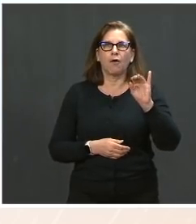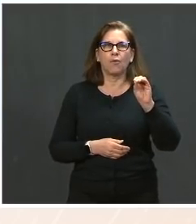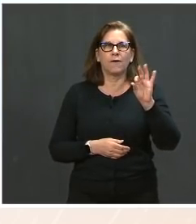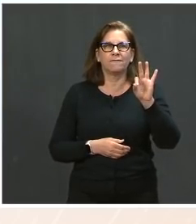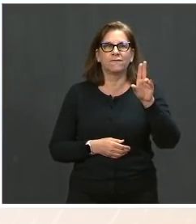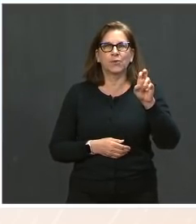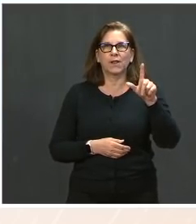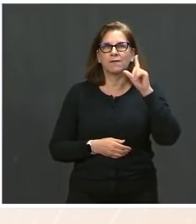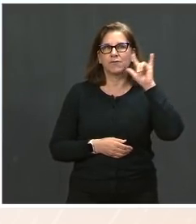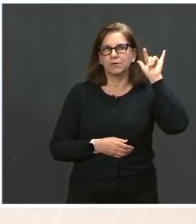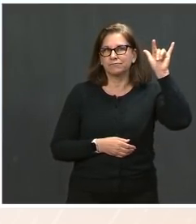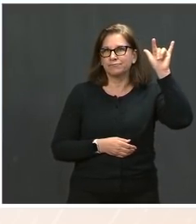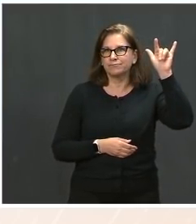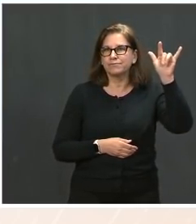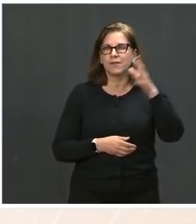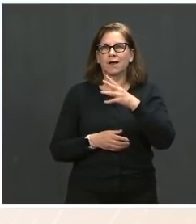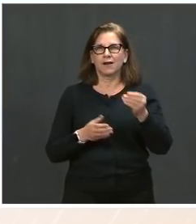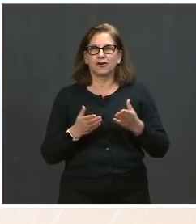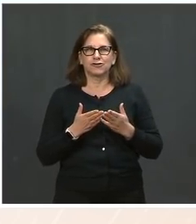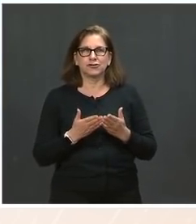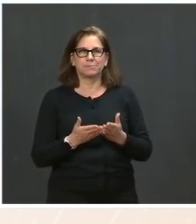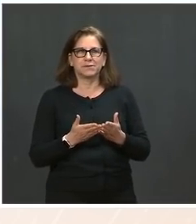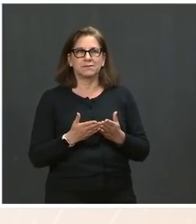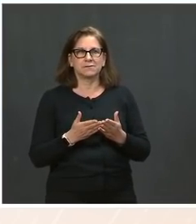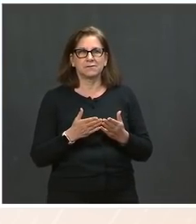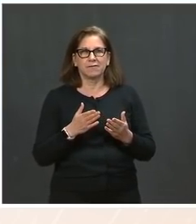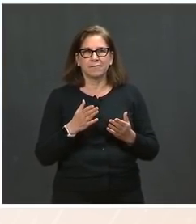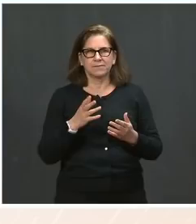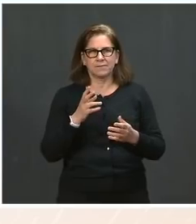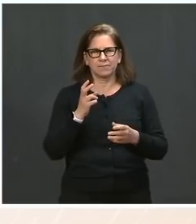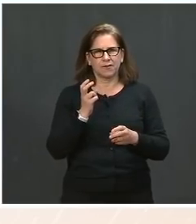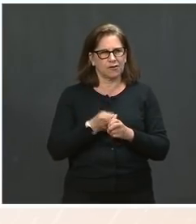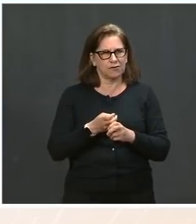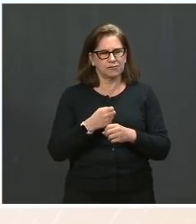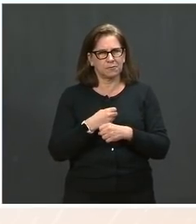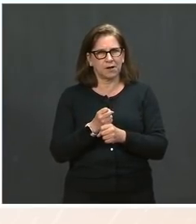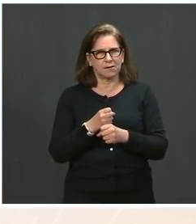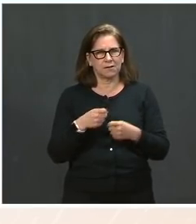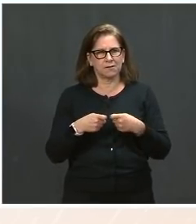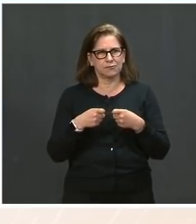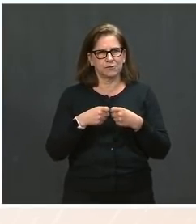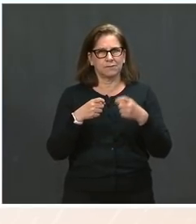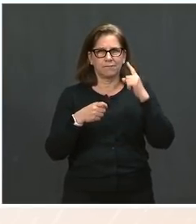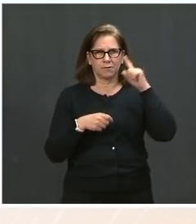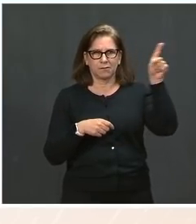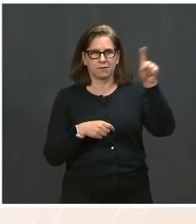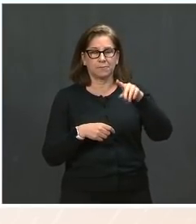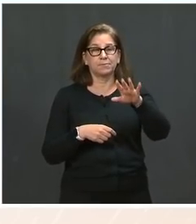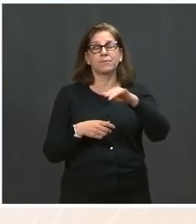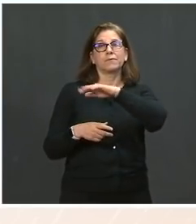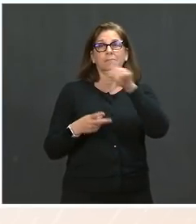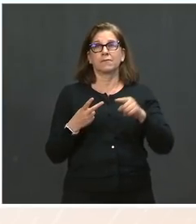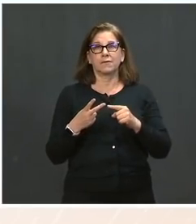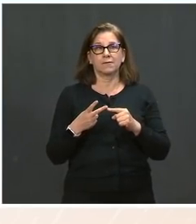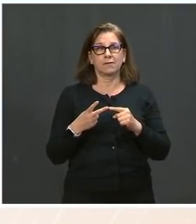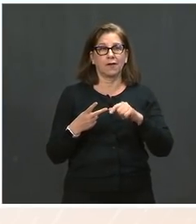which are very hard to electrify, and the second is to announce clean energy technology